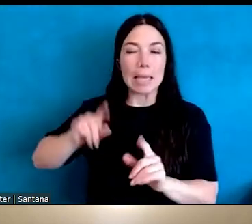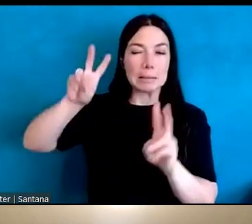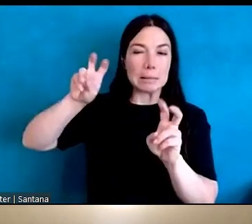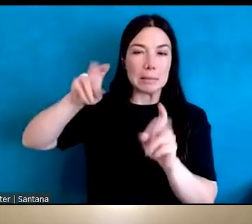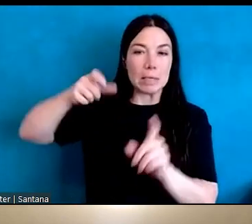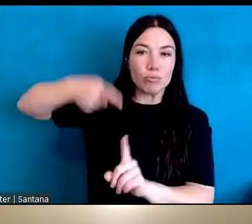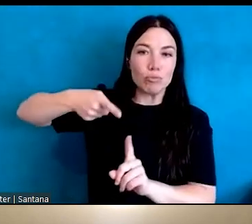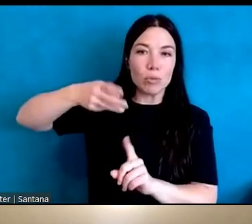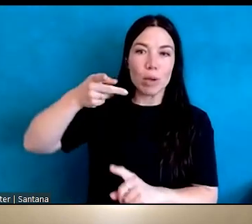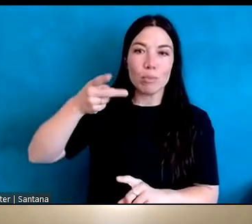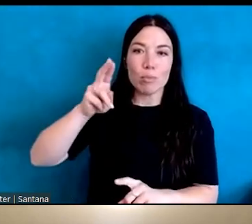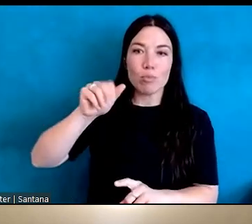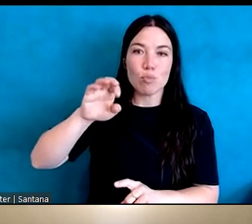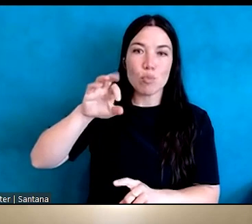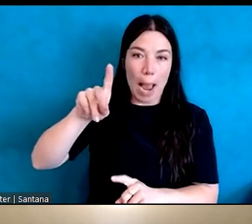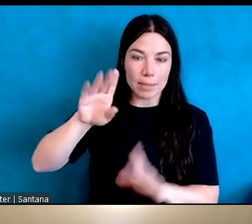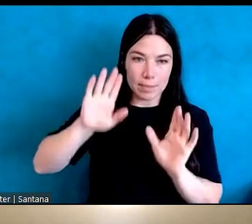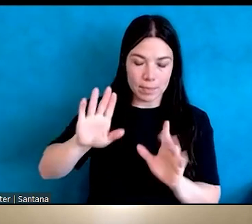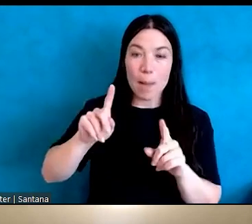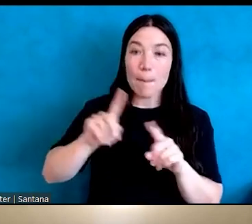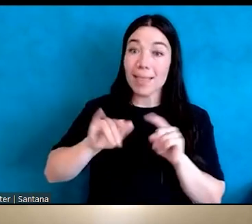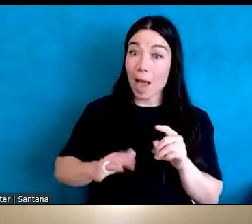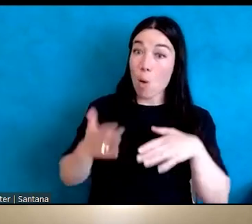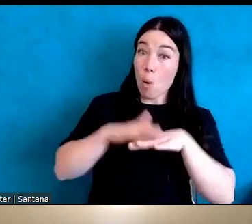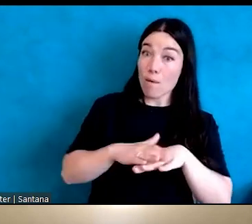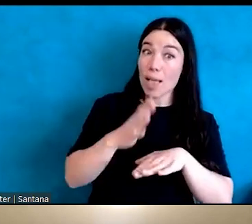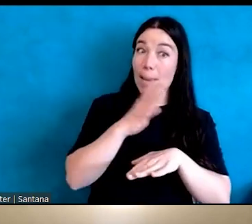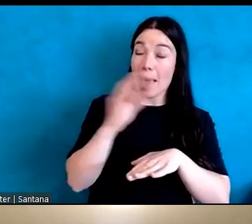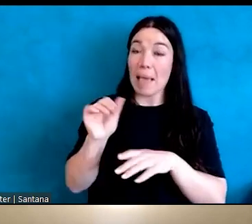lexical overlap or lexical boost condition, there was another condition where there was no